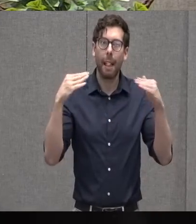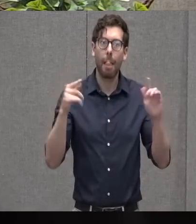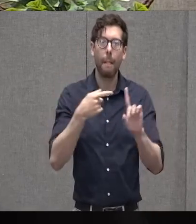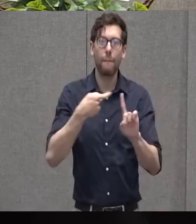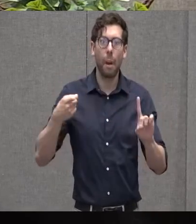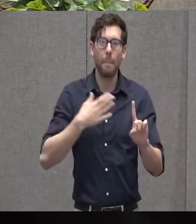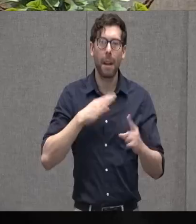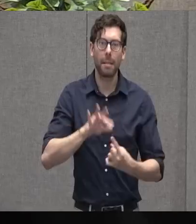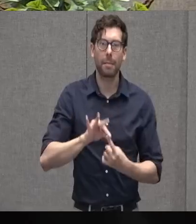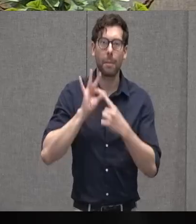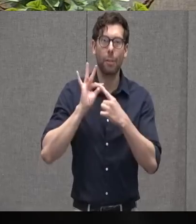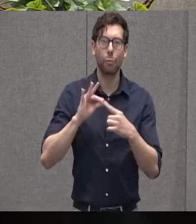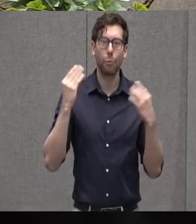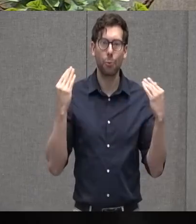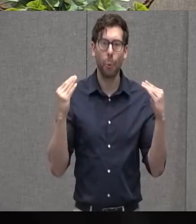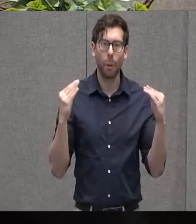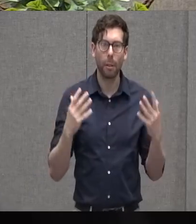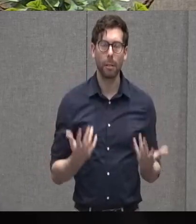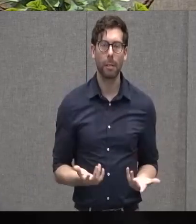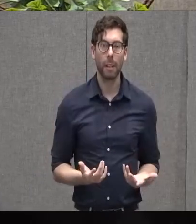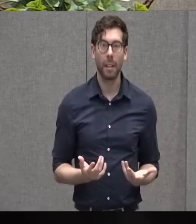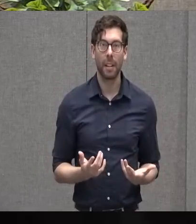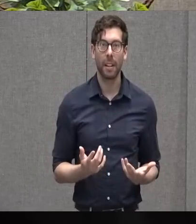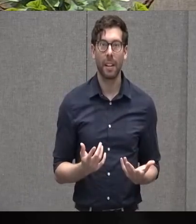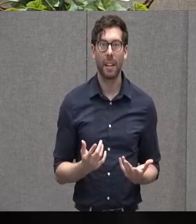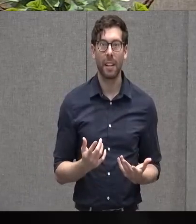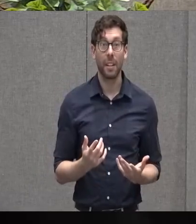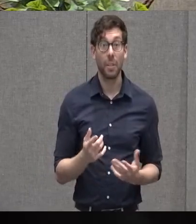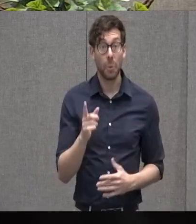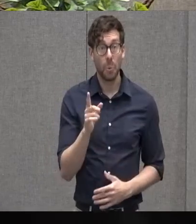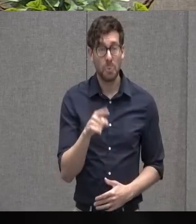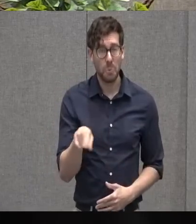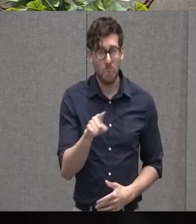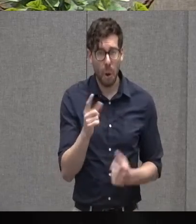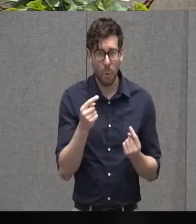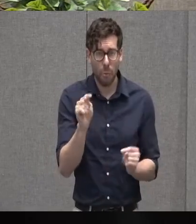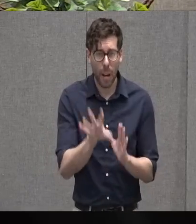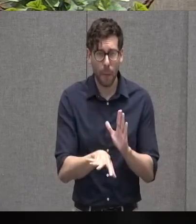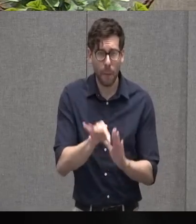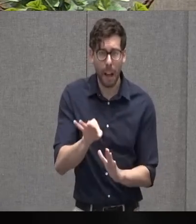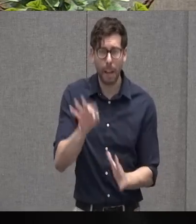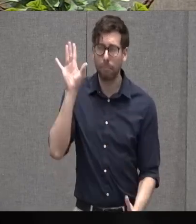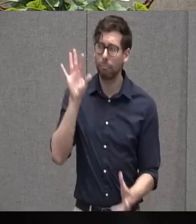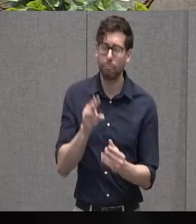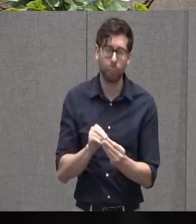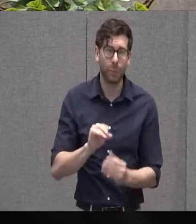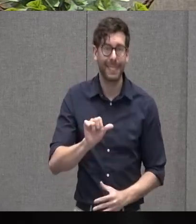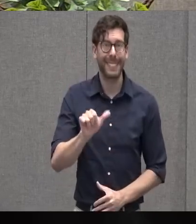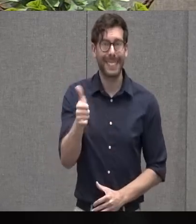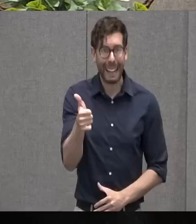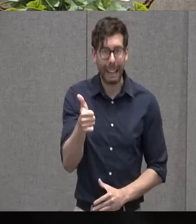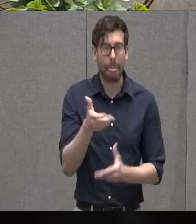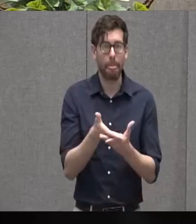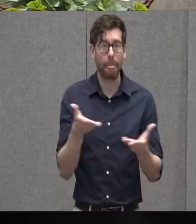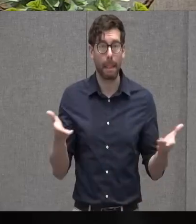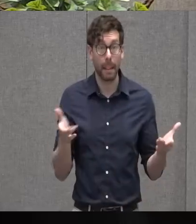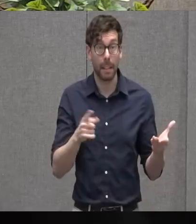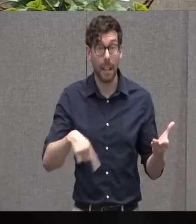Think about at least 10, 10 items that you could sell in your special store.